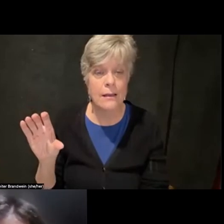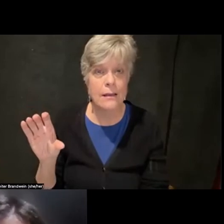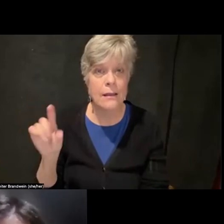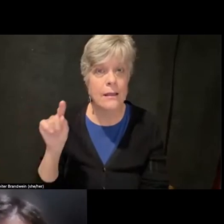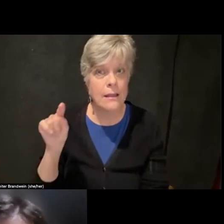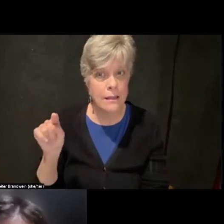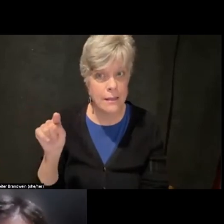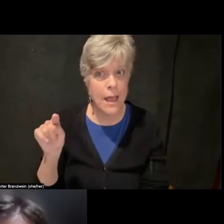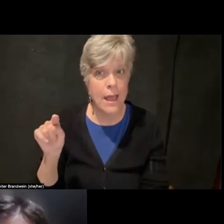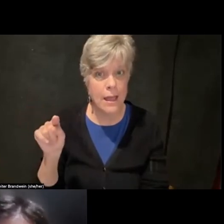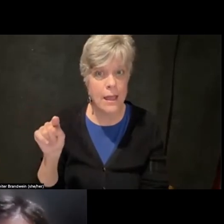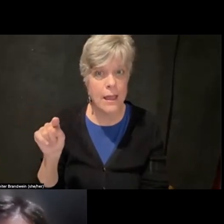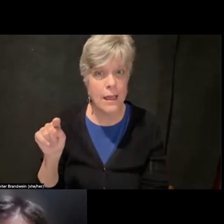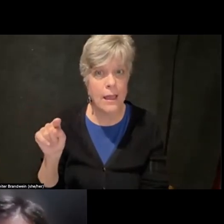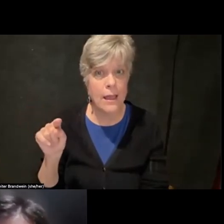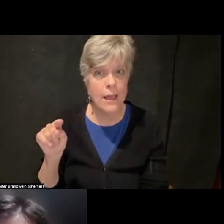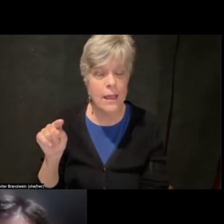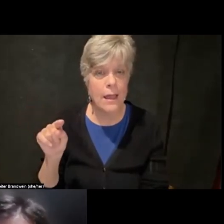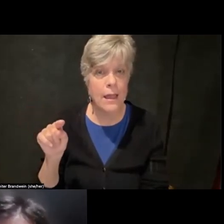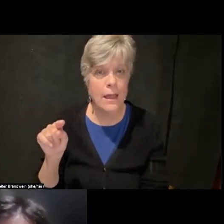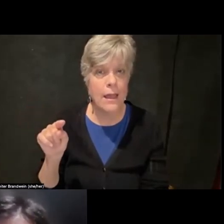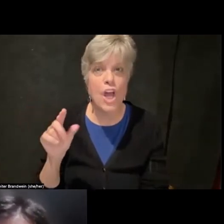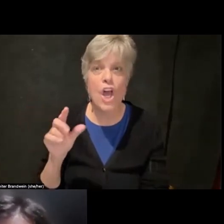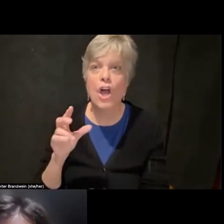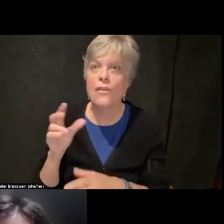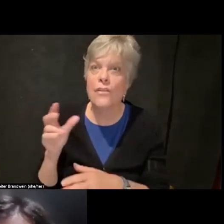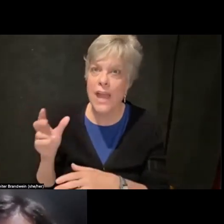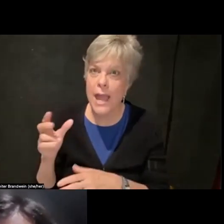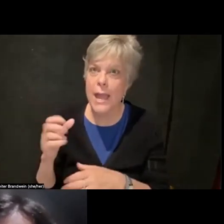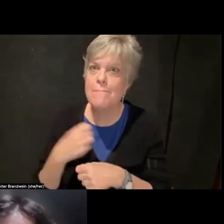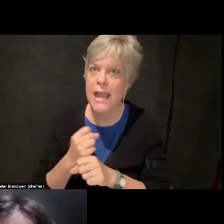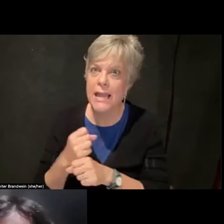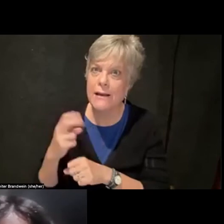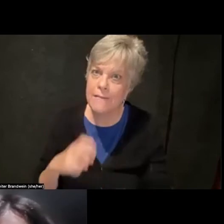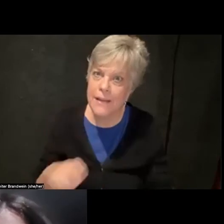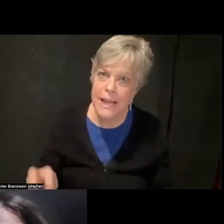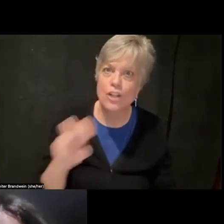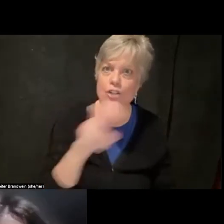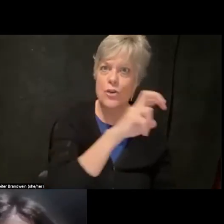they all together took a field trip to that disability cultural center.